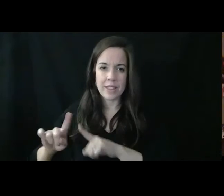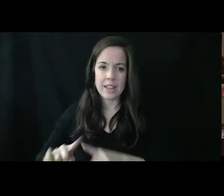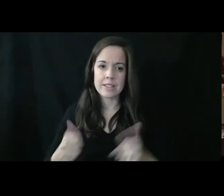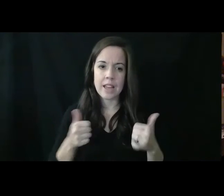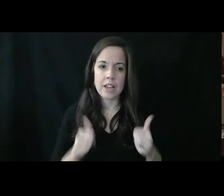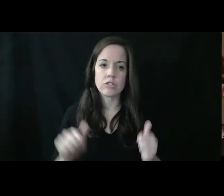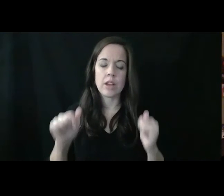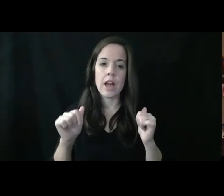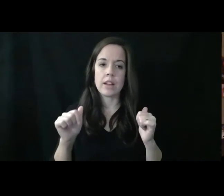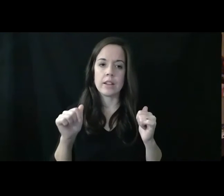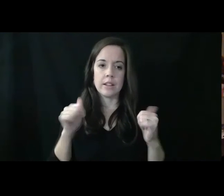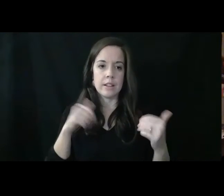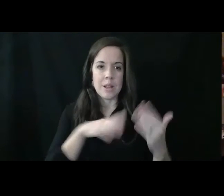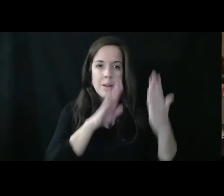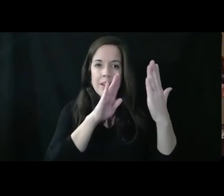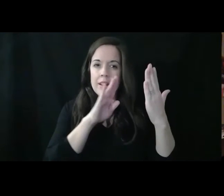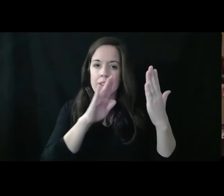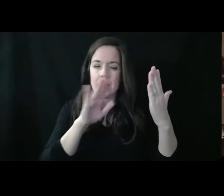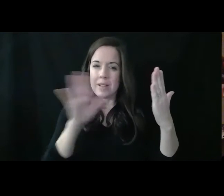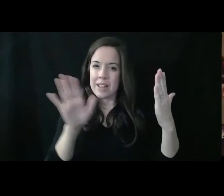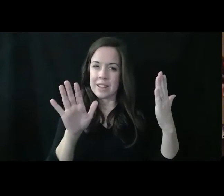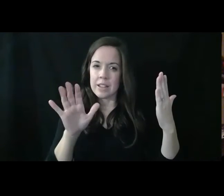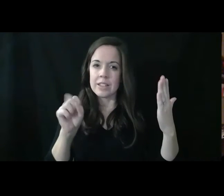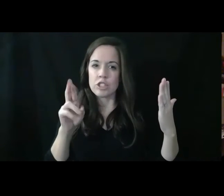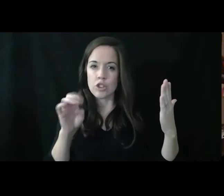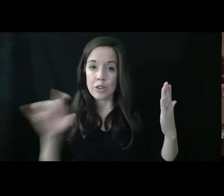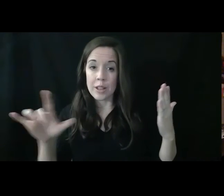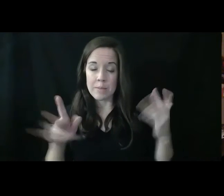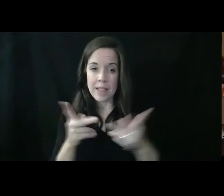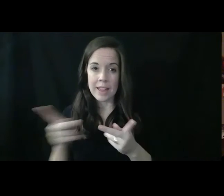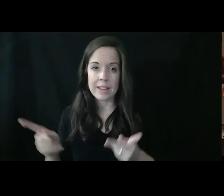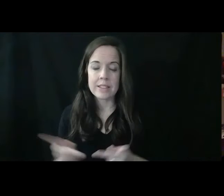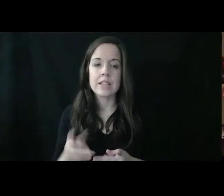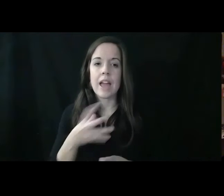approaching it from sort of a surreal place, I tried approaching it by talking about myself